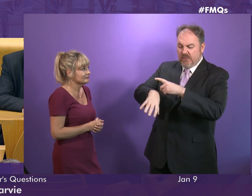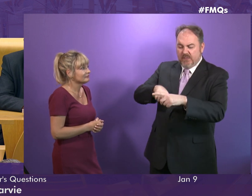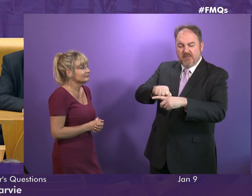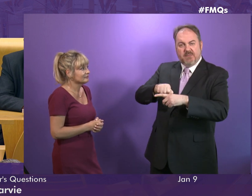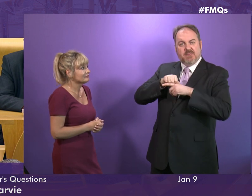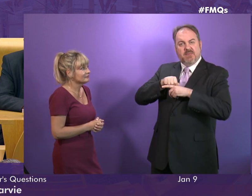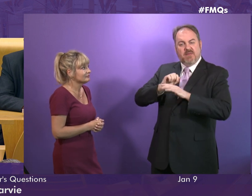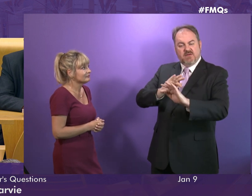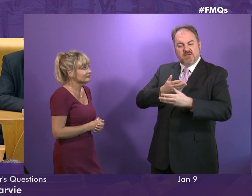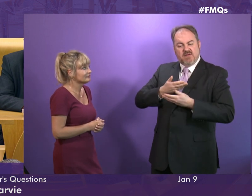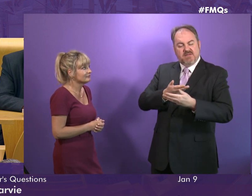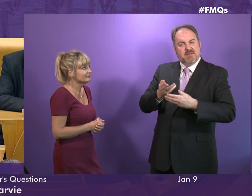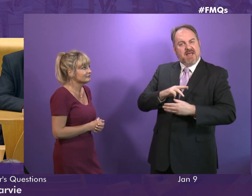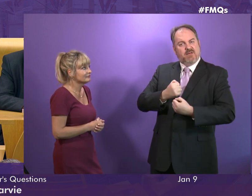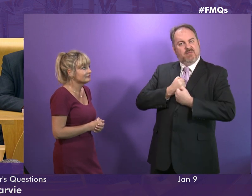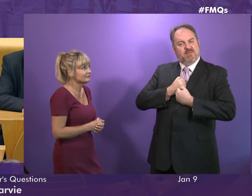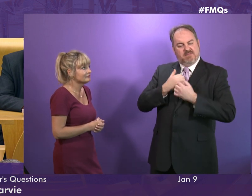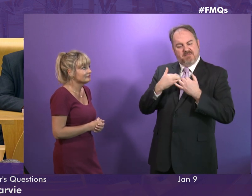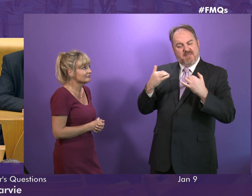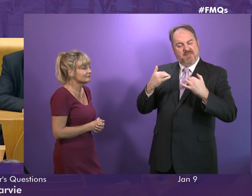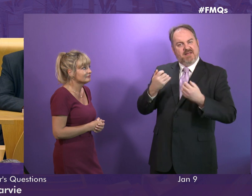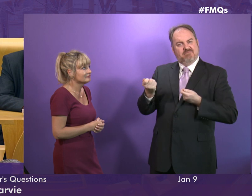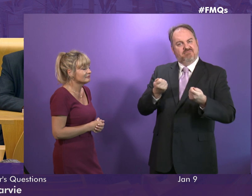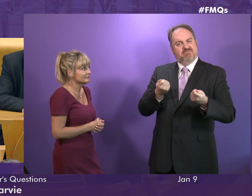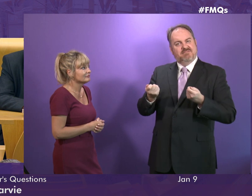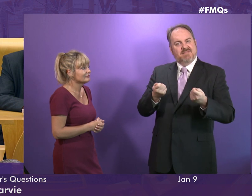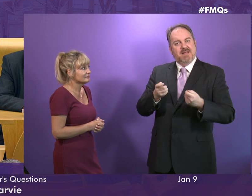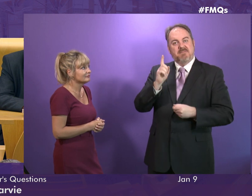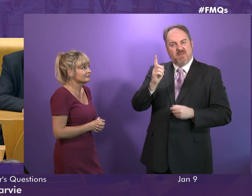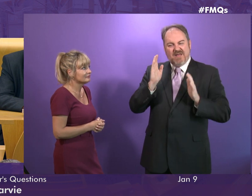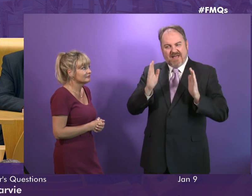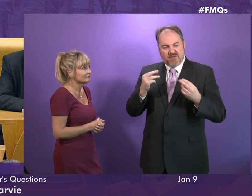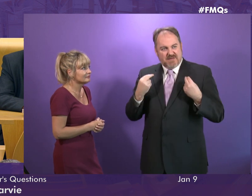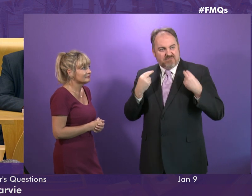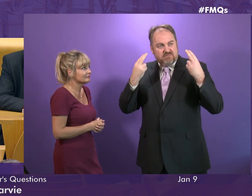public ownership, but that will not happen without clear, proactive support from the